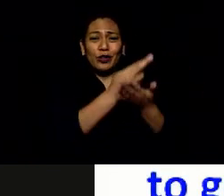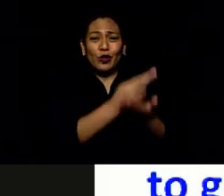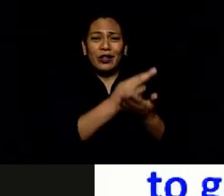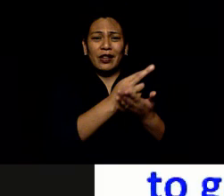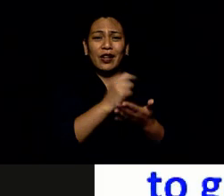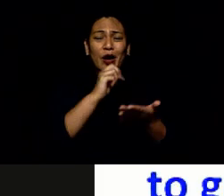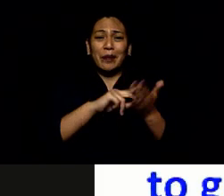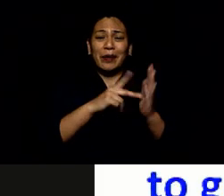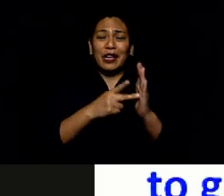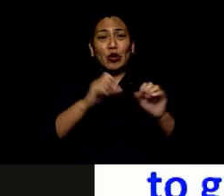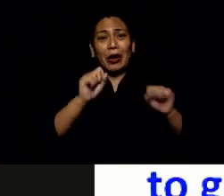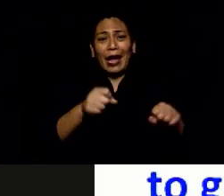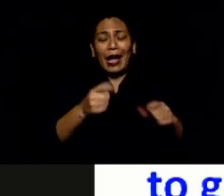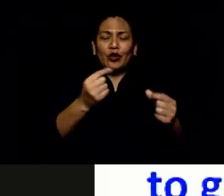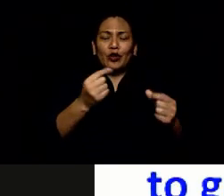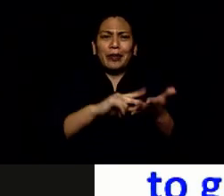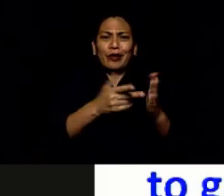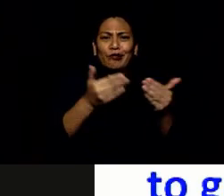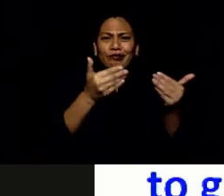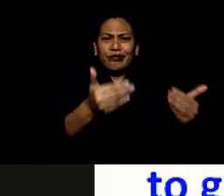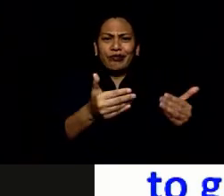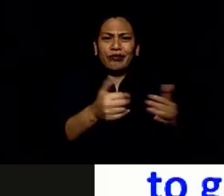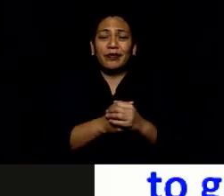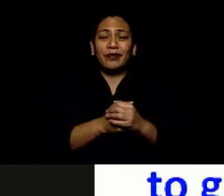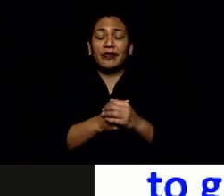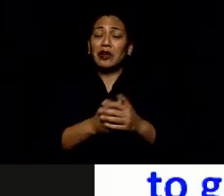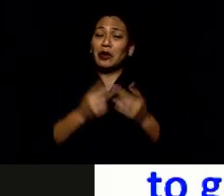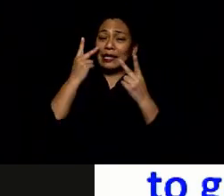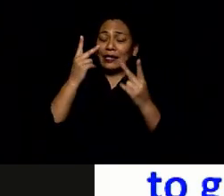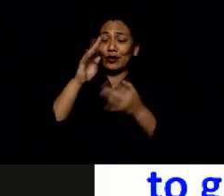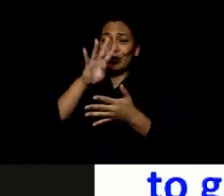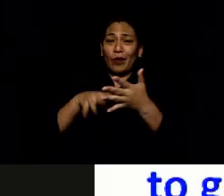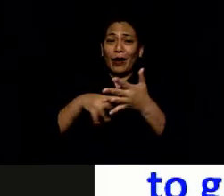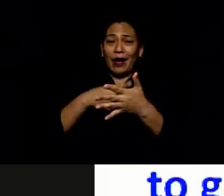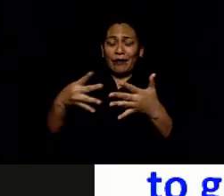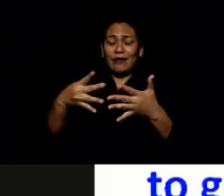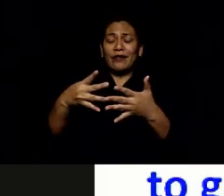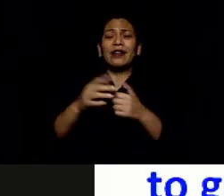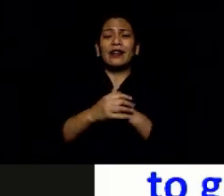on the right, which is from the Pembina Institute, you can see the crazy increase